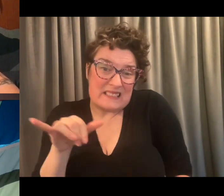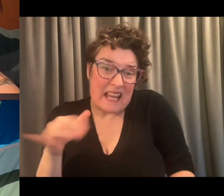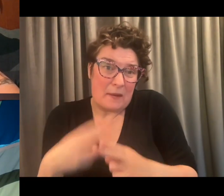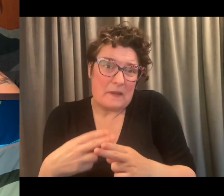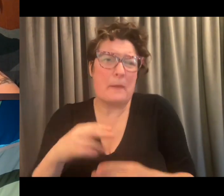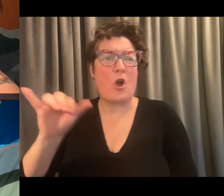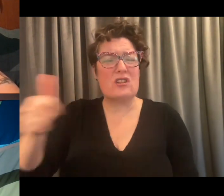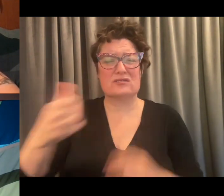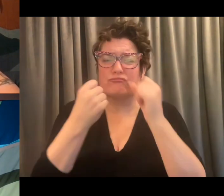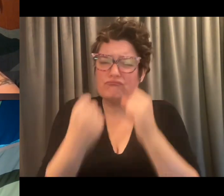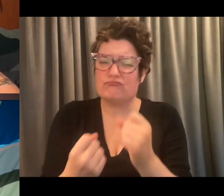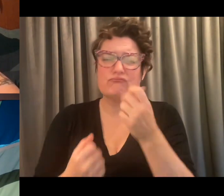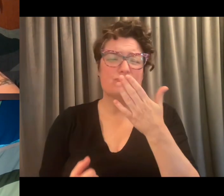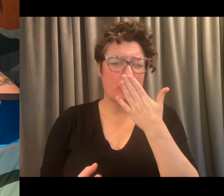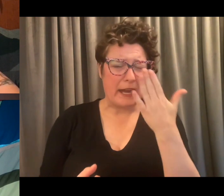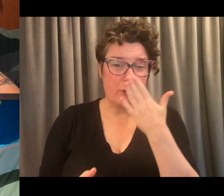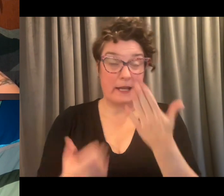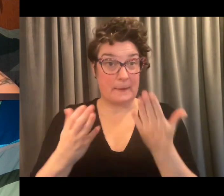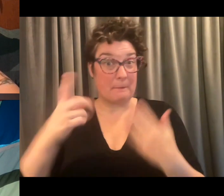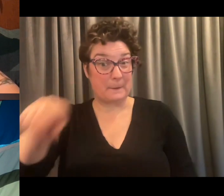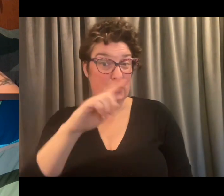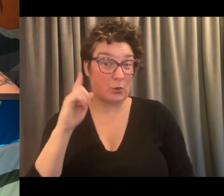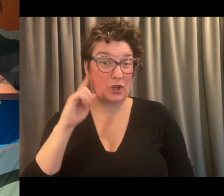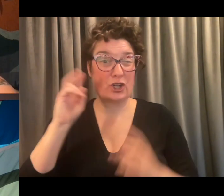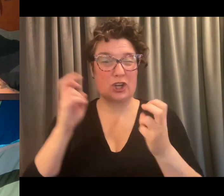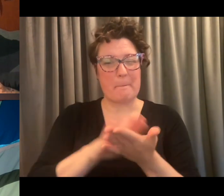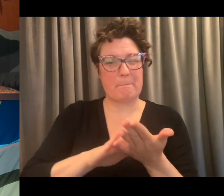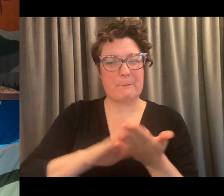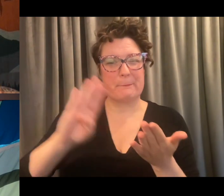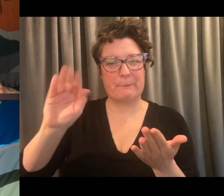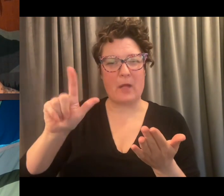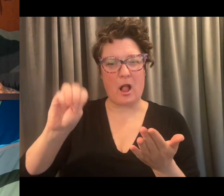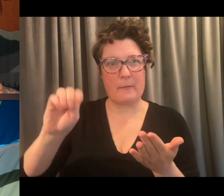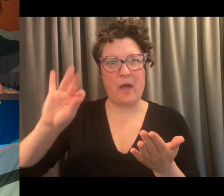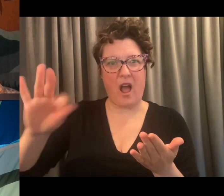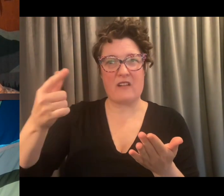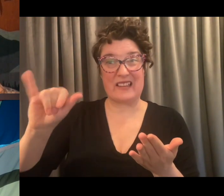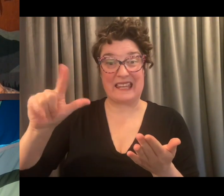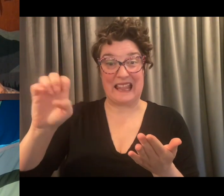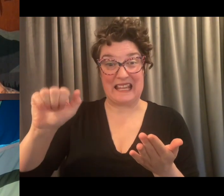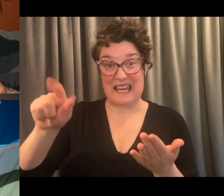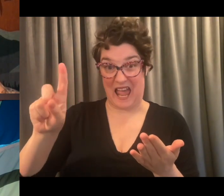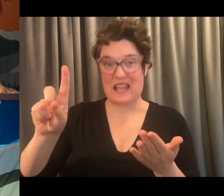which this you might have heard of Balm of Gilead, which, so the balm in the Torah is referencing, that's the balsam.